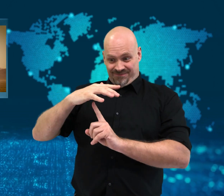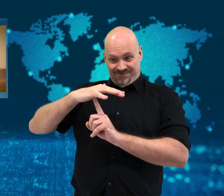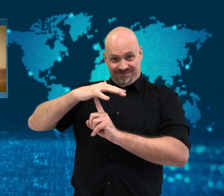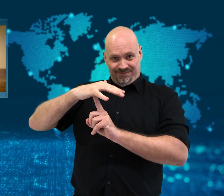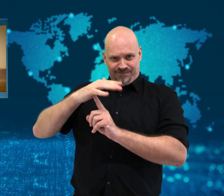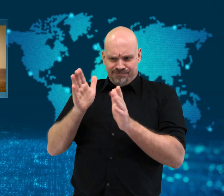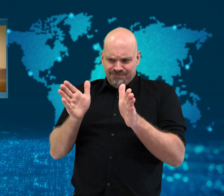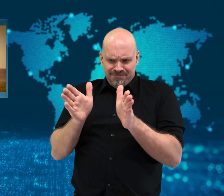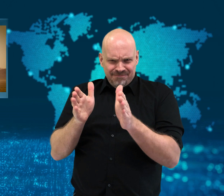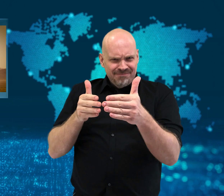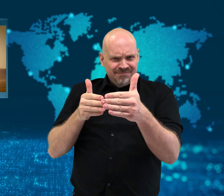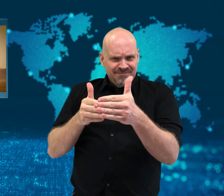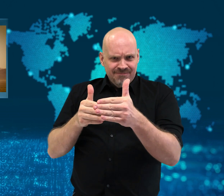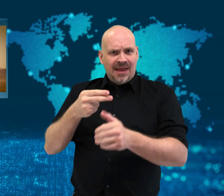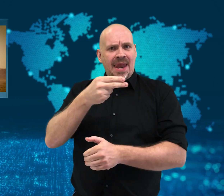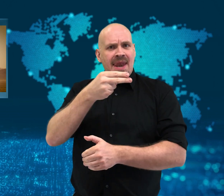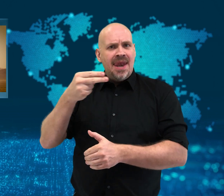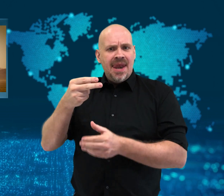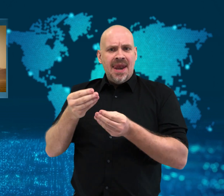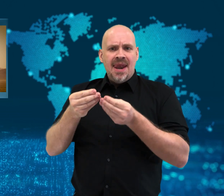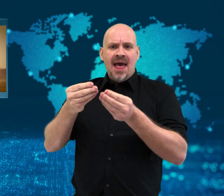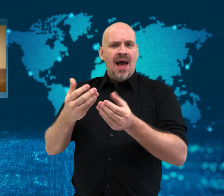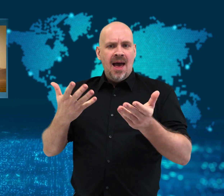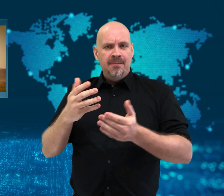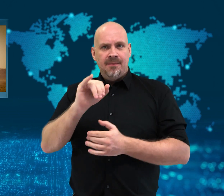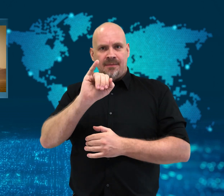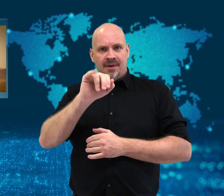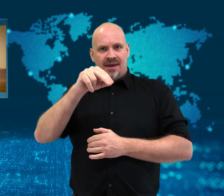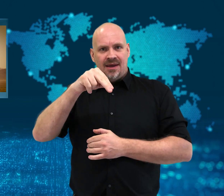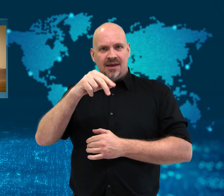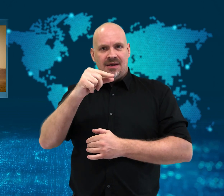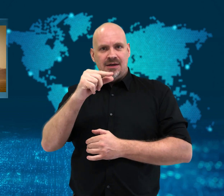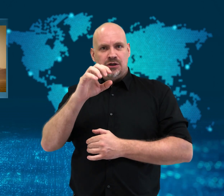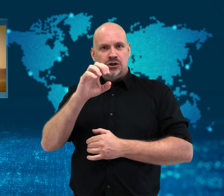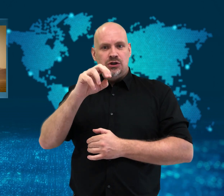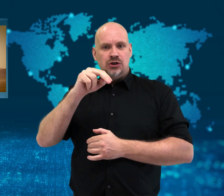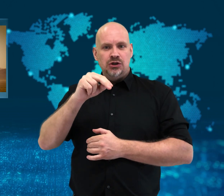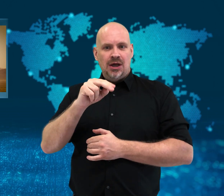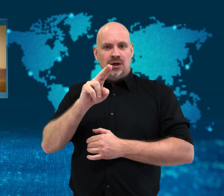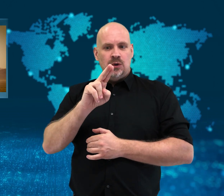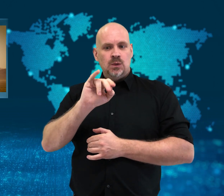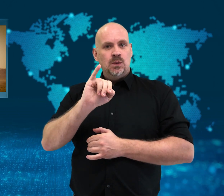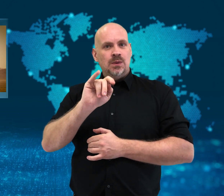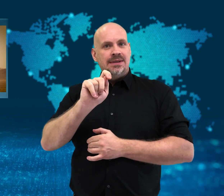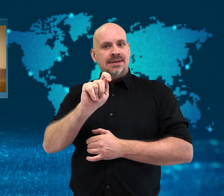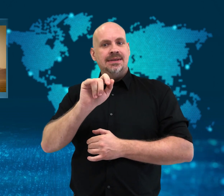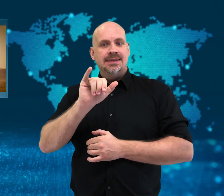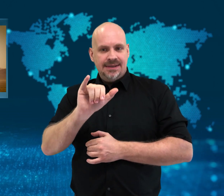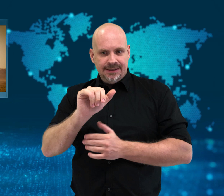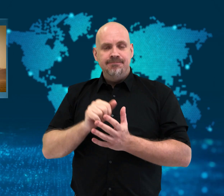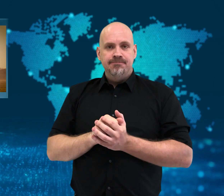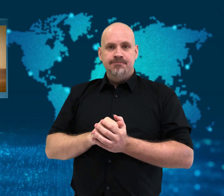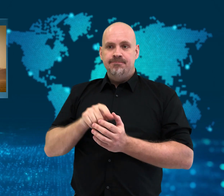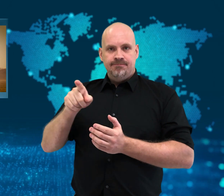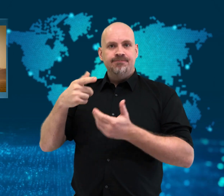This mini helicopter, named “Ingenuity,”